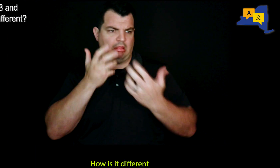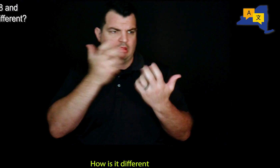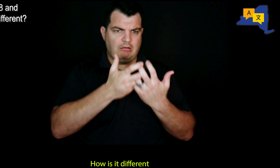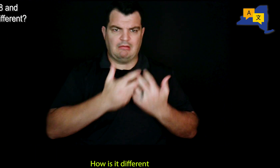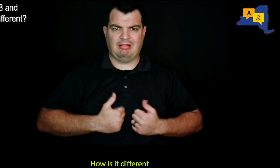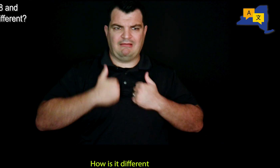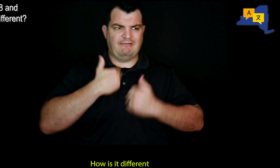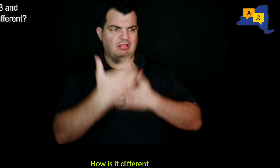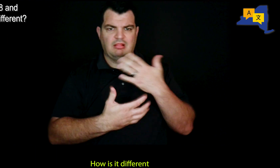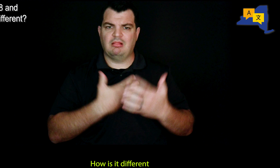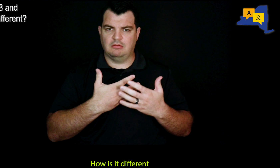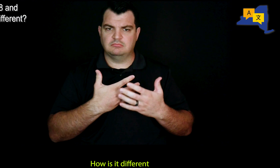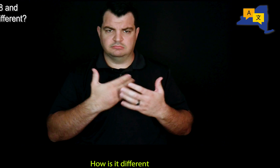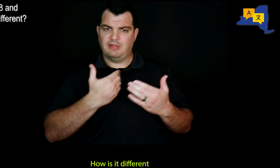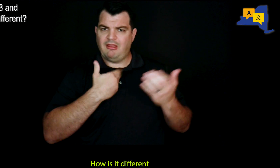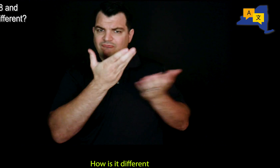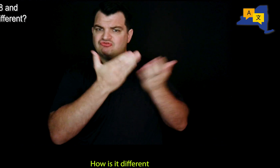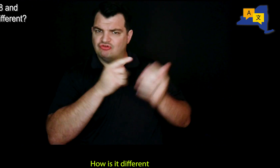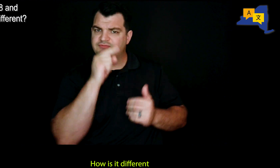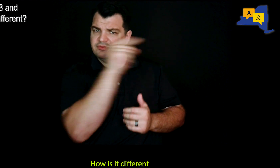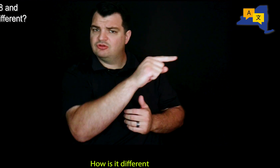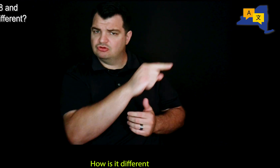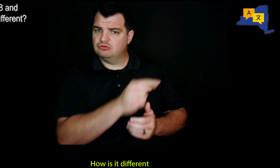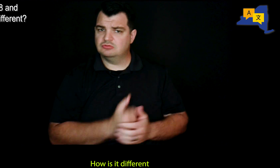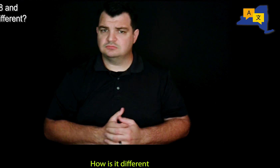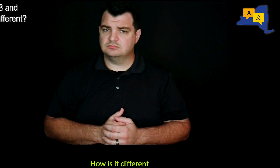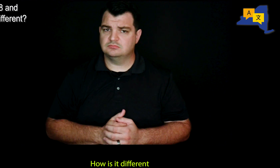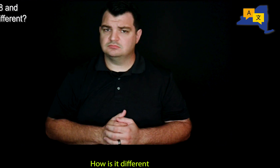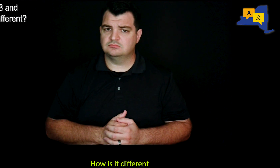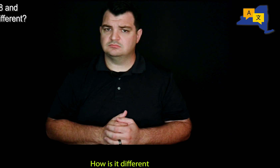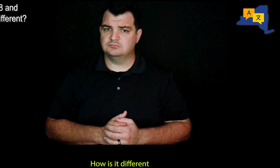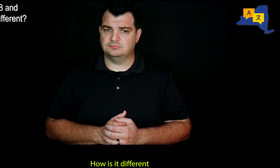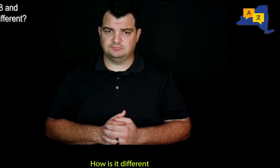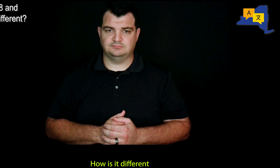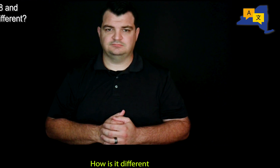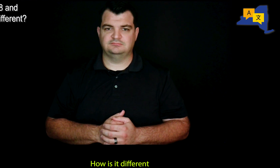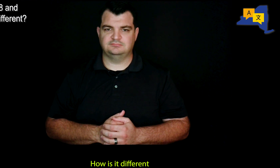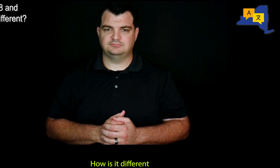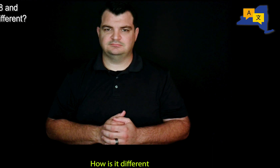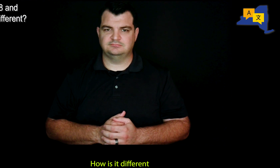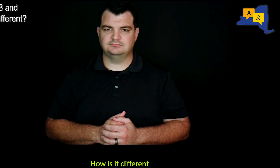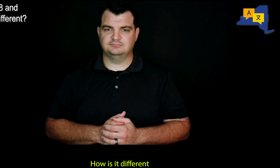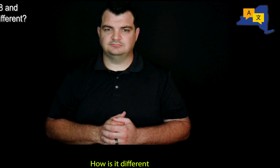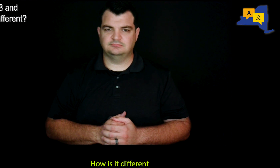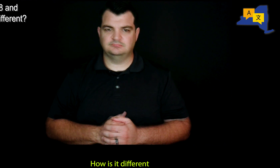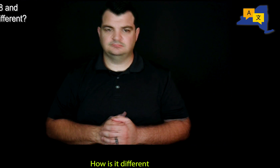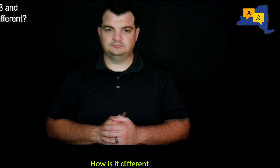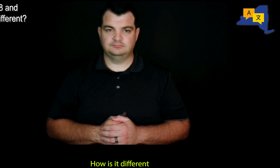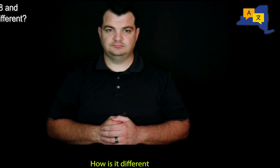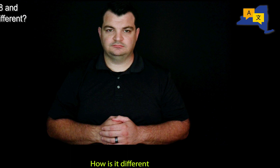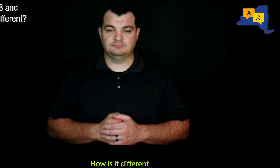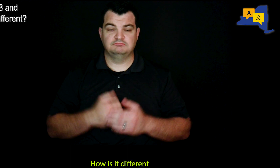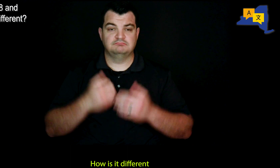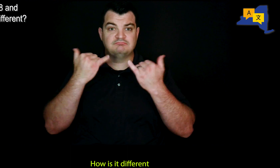How is it different